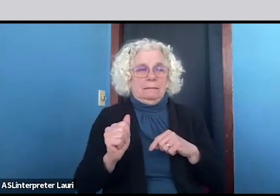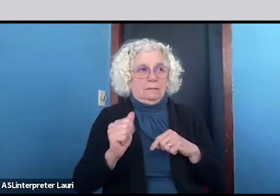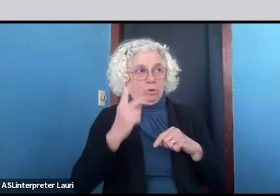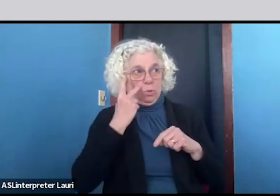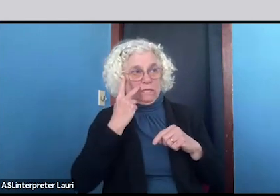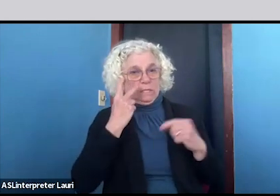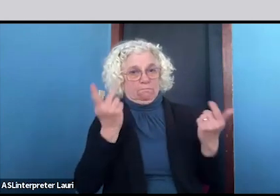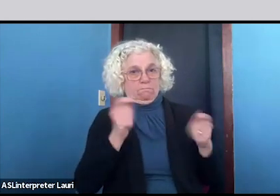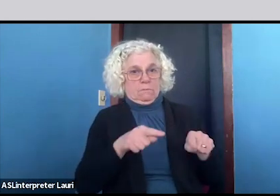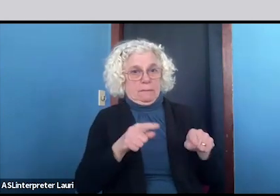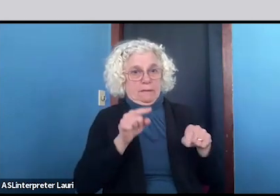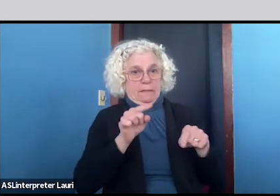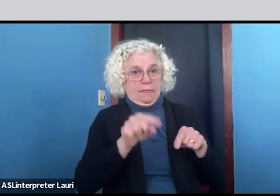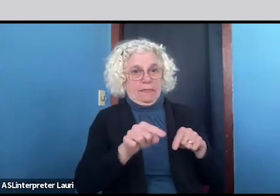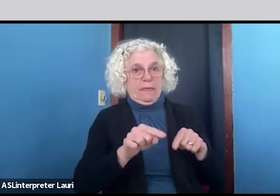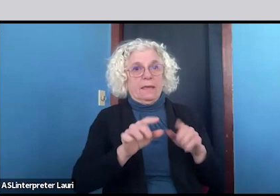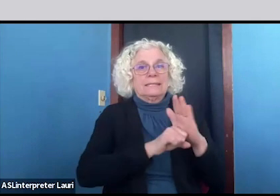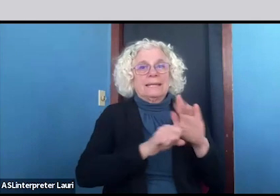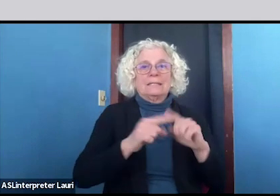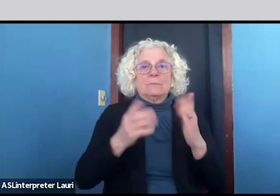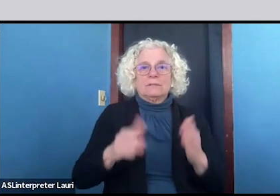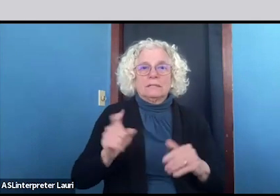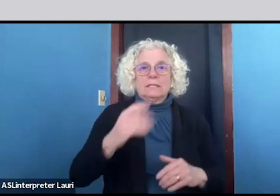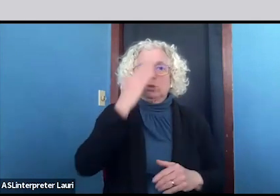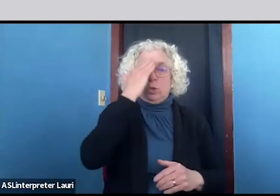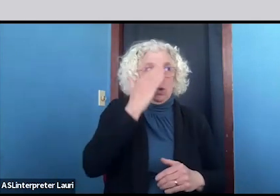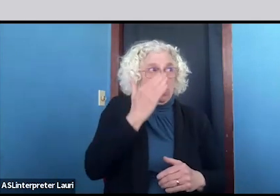States and providers need to know what information will inform their system